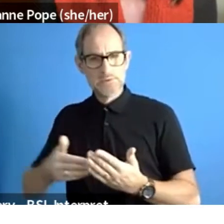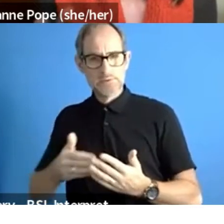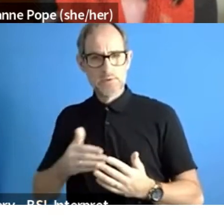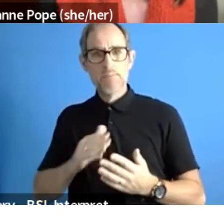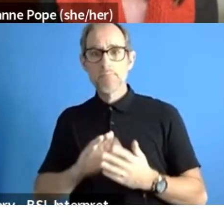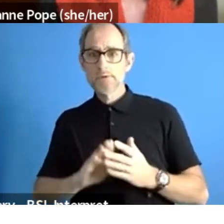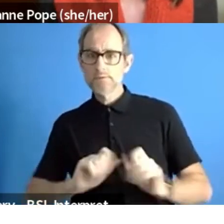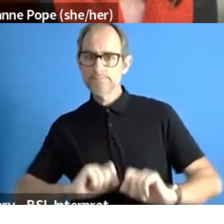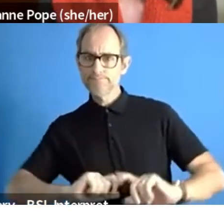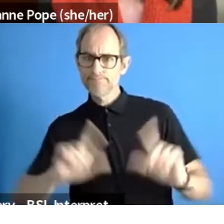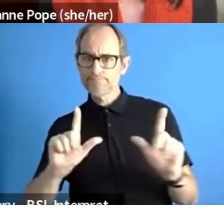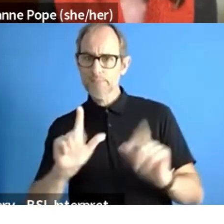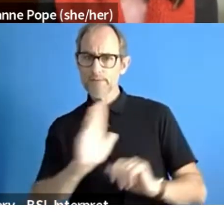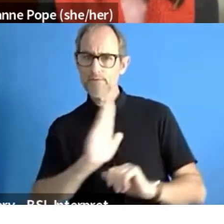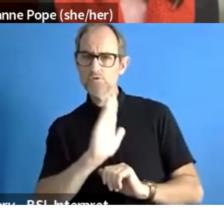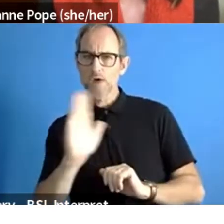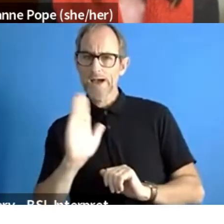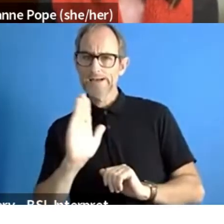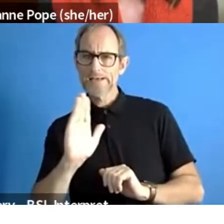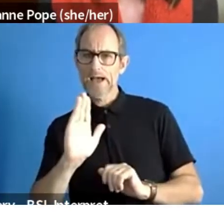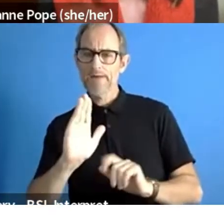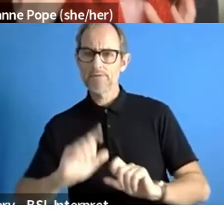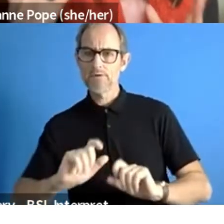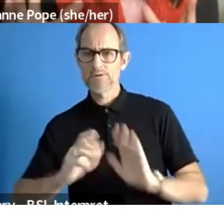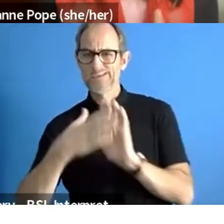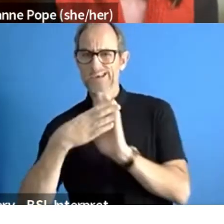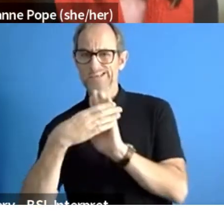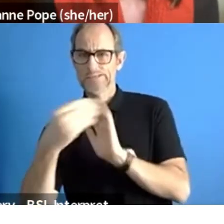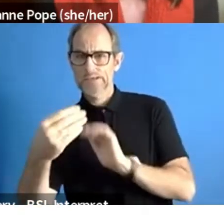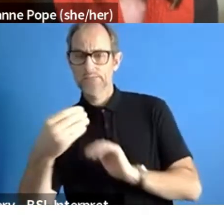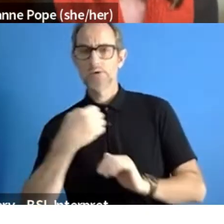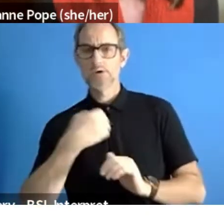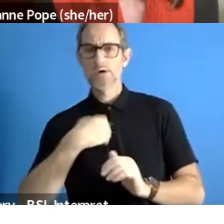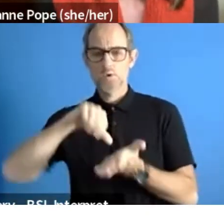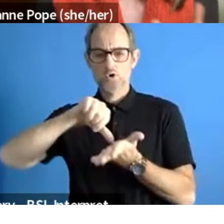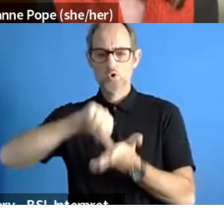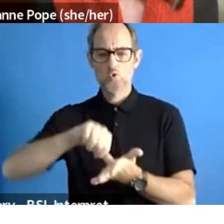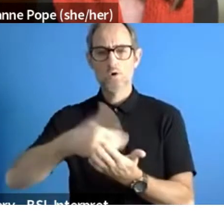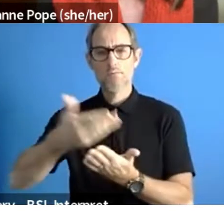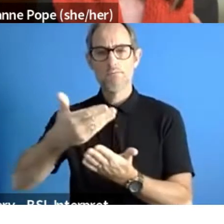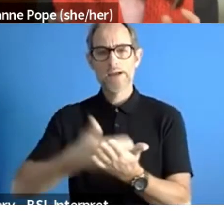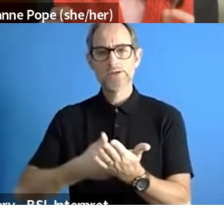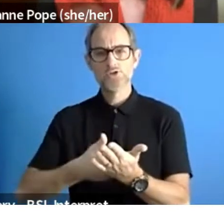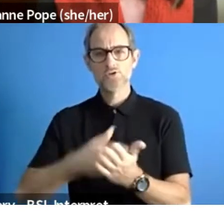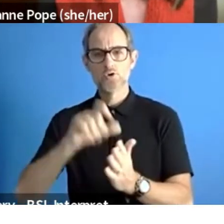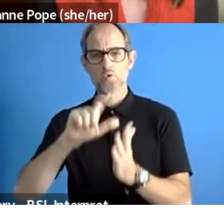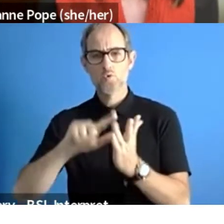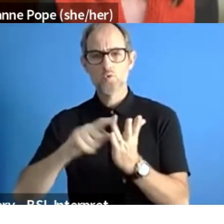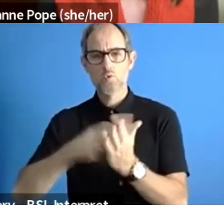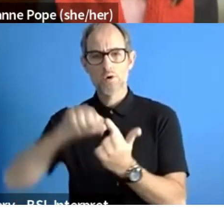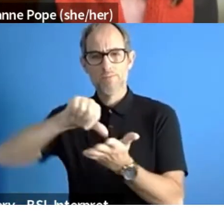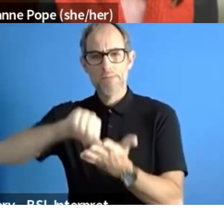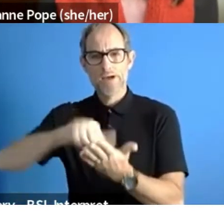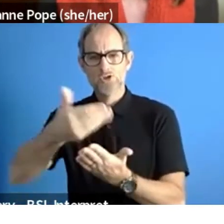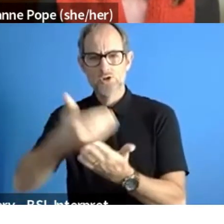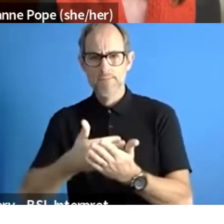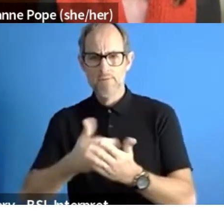right there just a sample and screen shot of one of our core pages and you can see that we have good colour contrast.